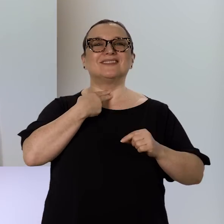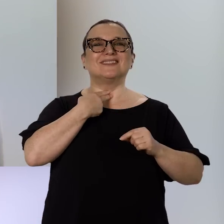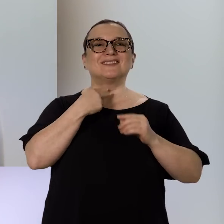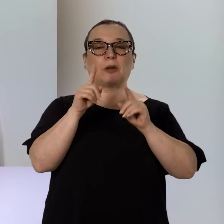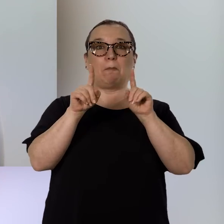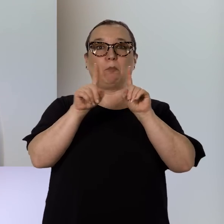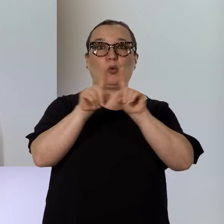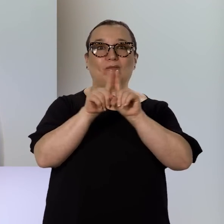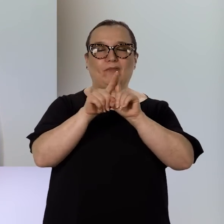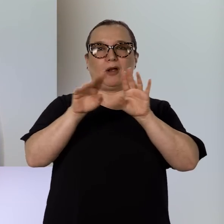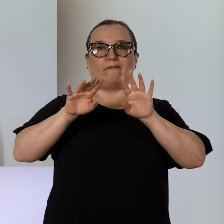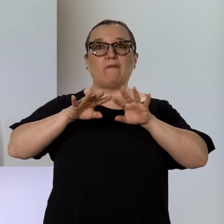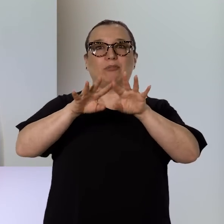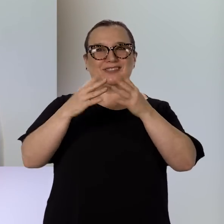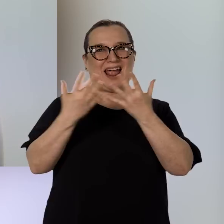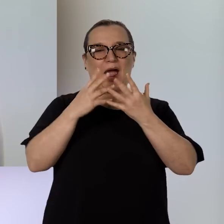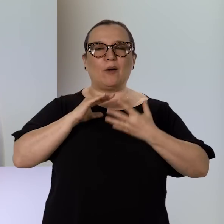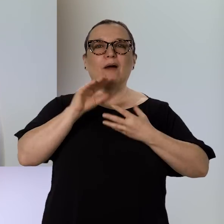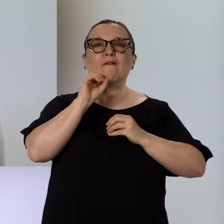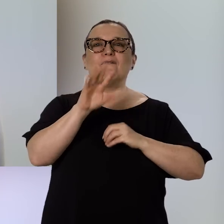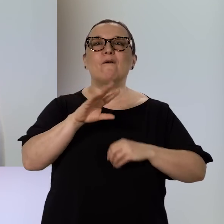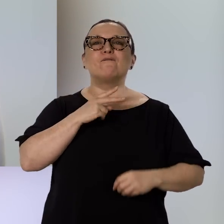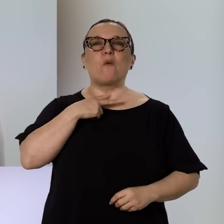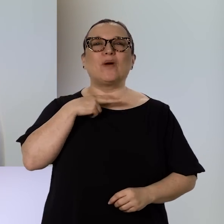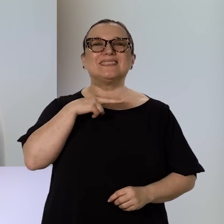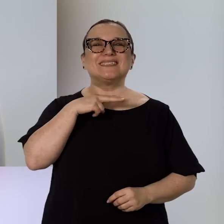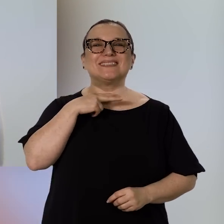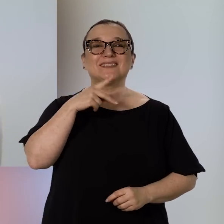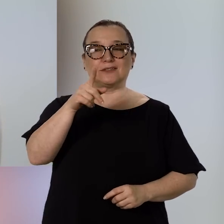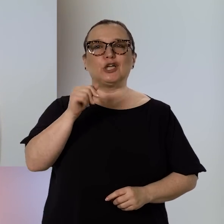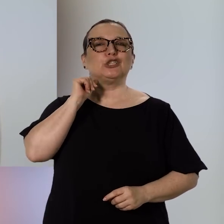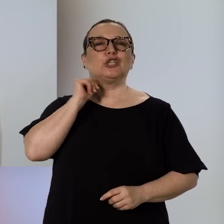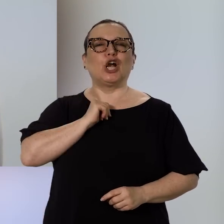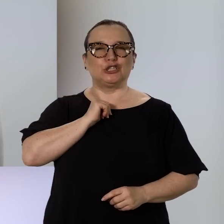feel in your neck. Your larynx has your vocal cords which, when